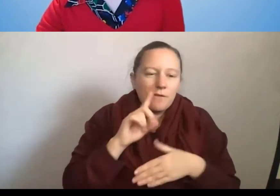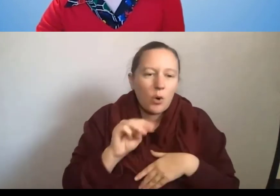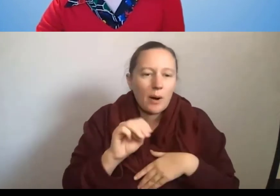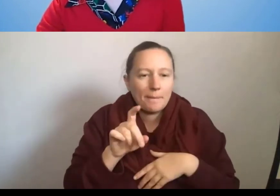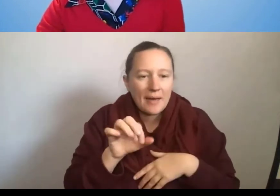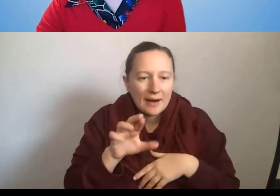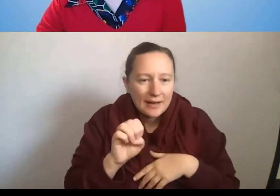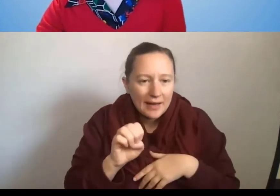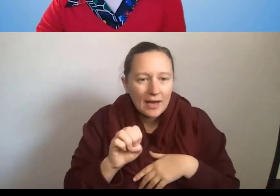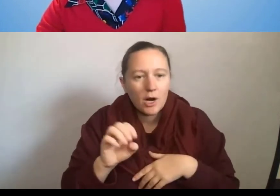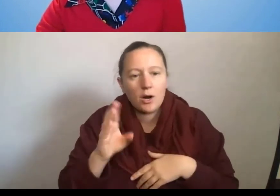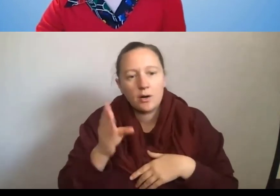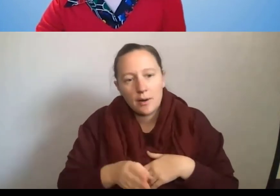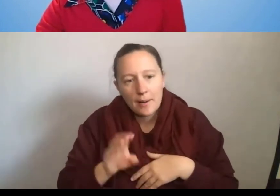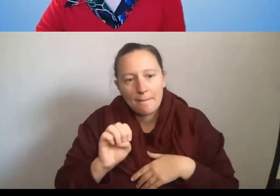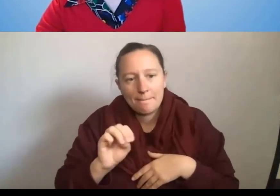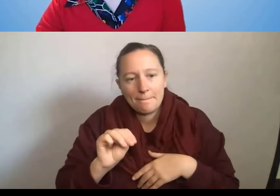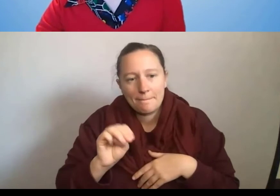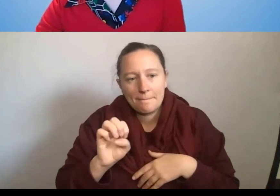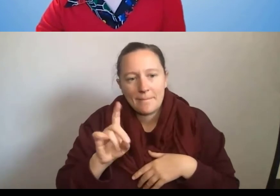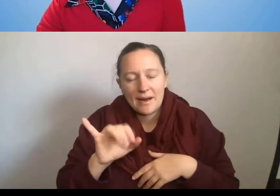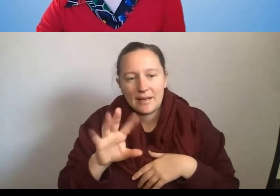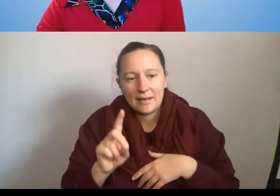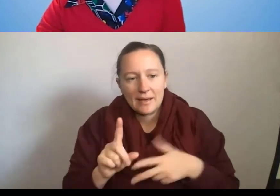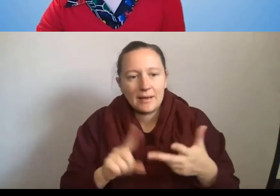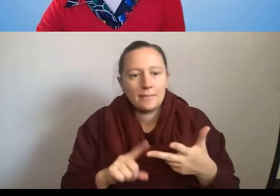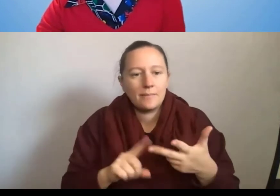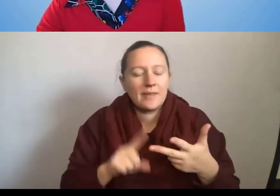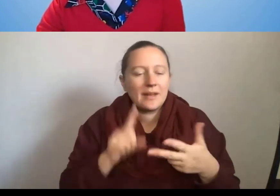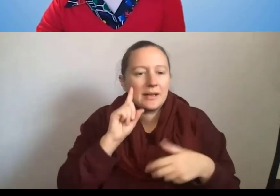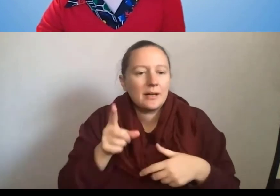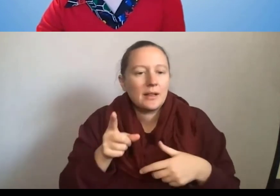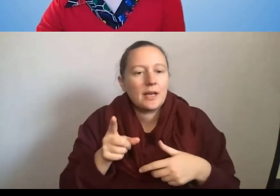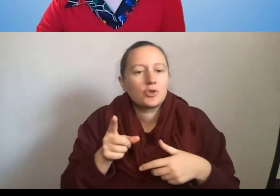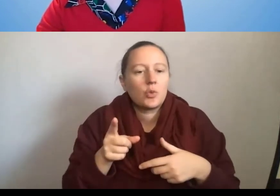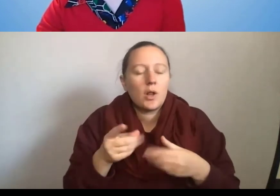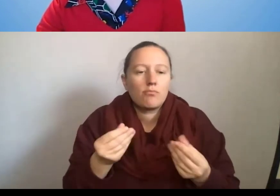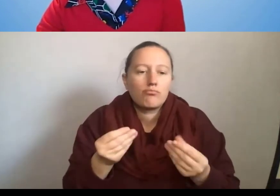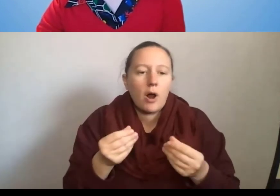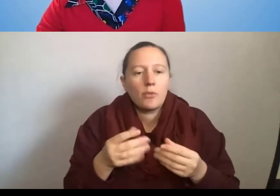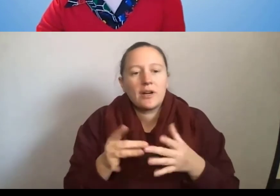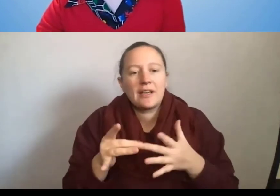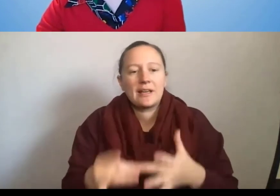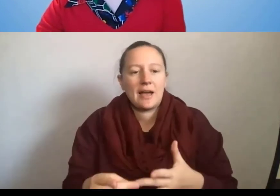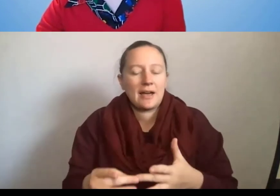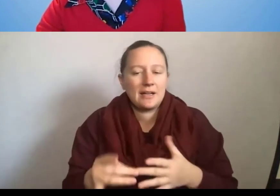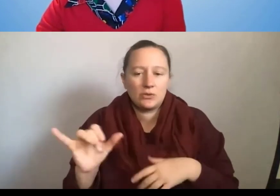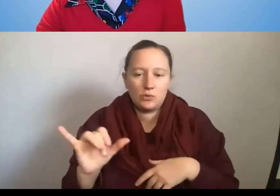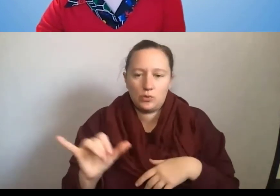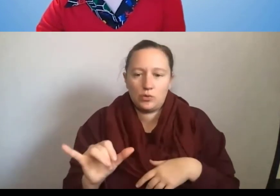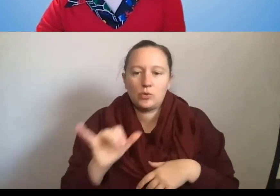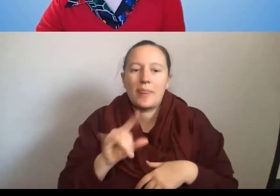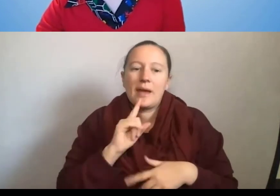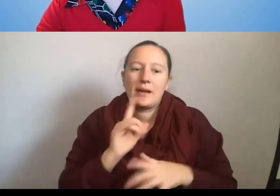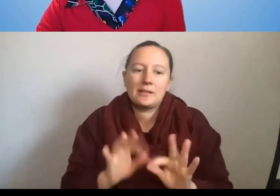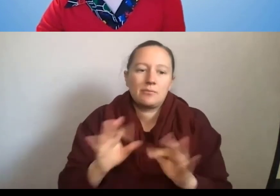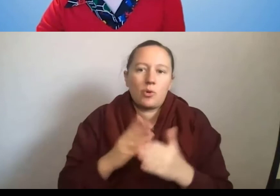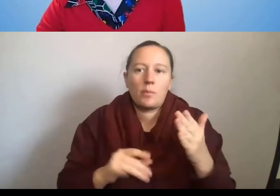and intellectual property guidance from USPTO, so that's a critical part of what our office does, so that a great question.